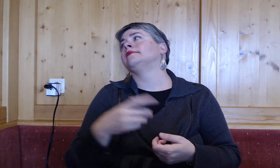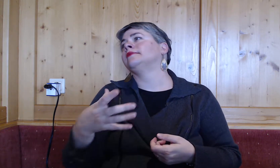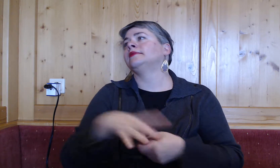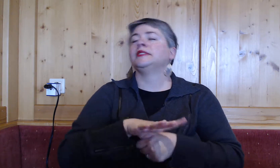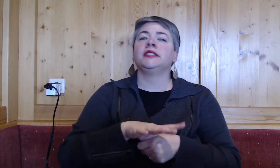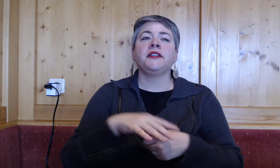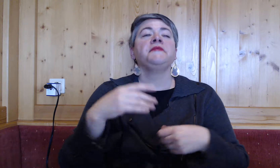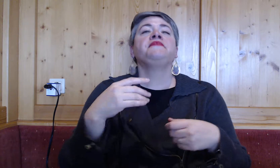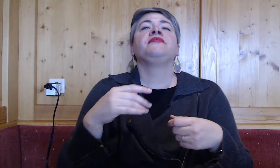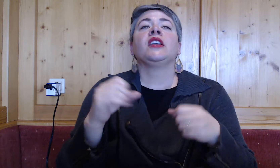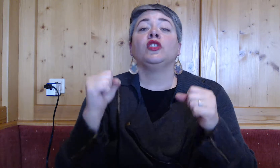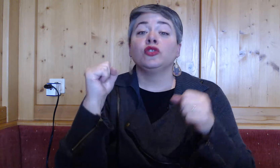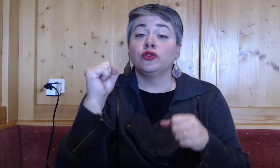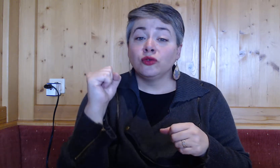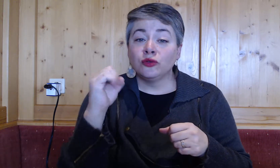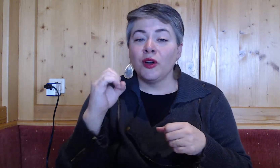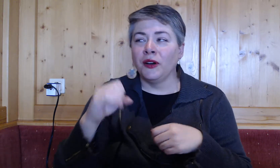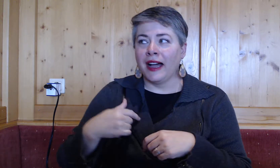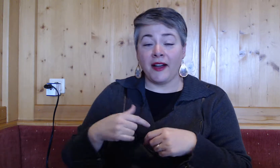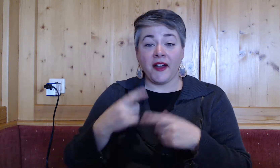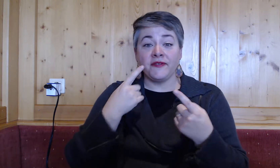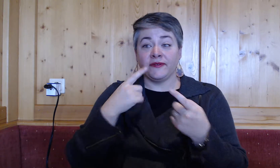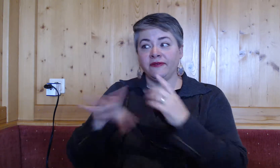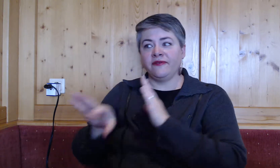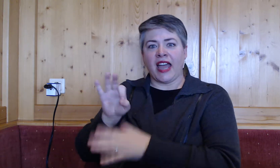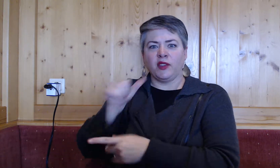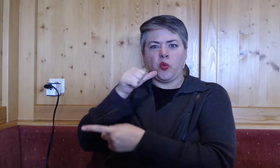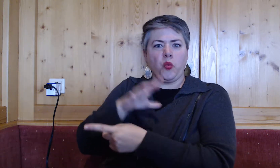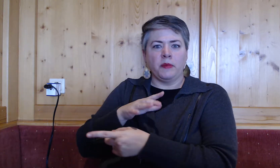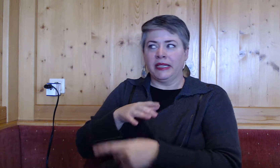Great! So, I find a woman